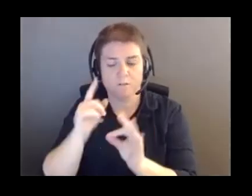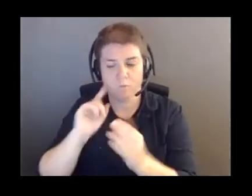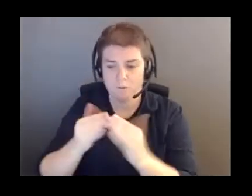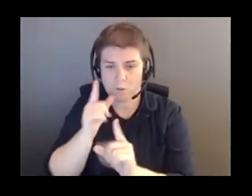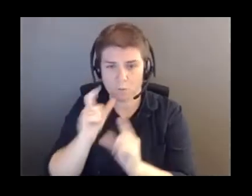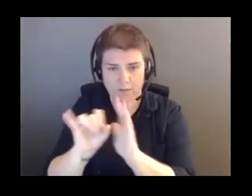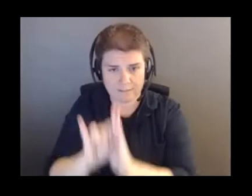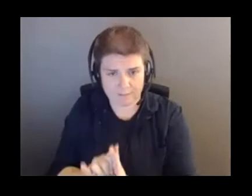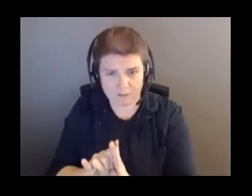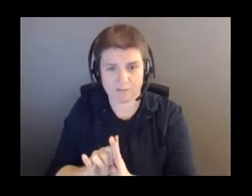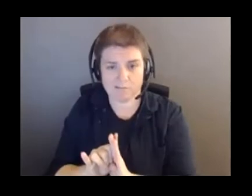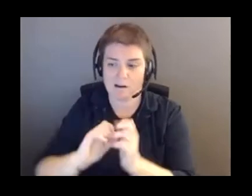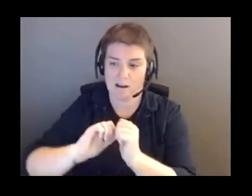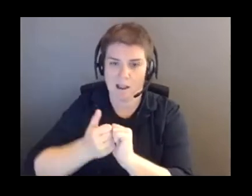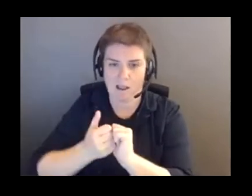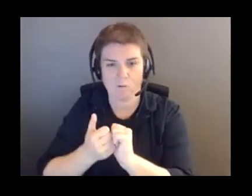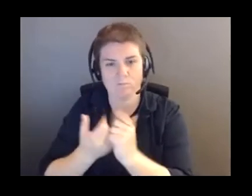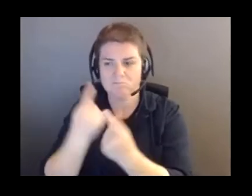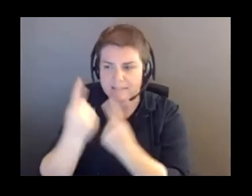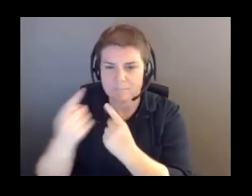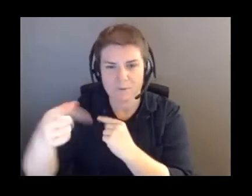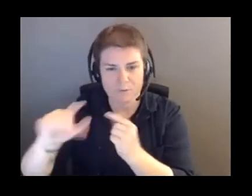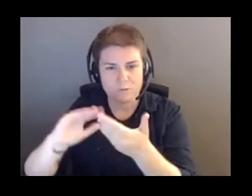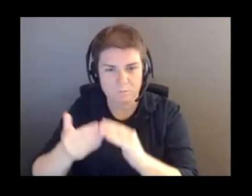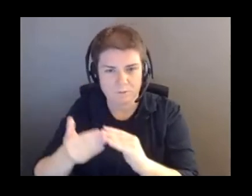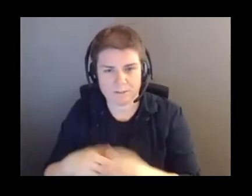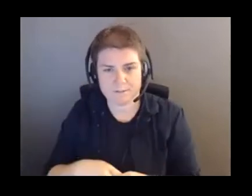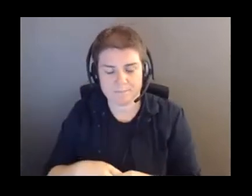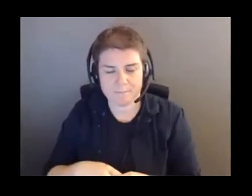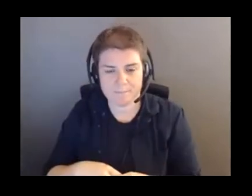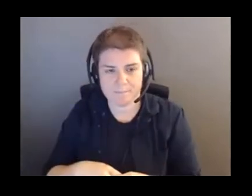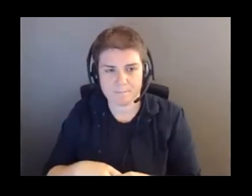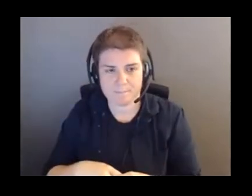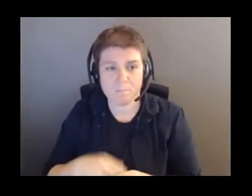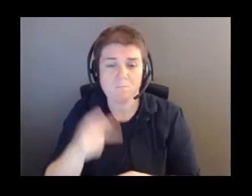and how they are considering them. So you can see this is really similar to the other